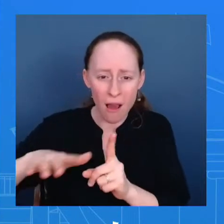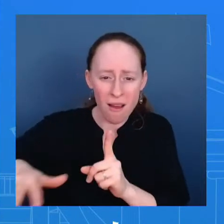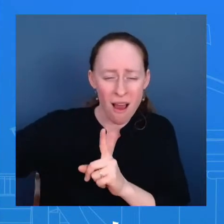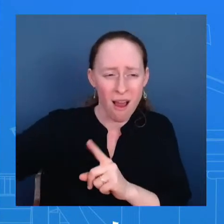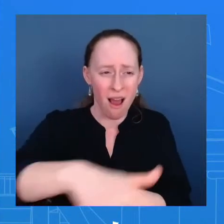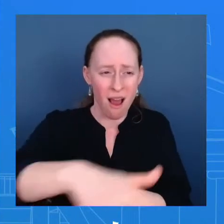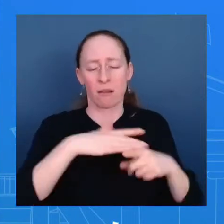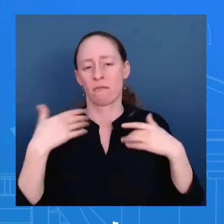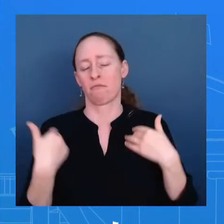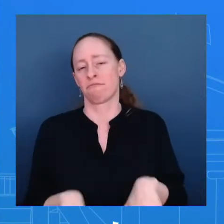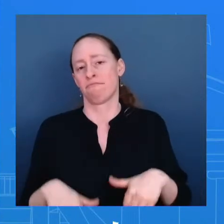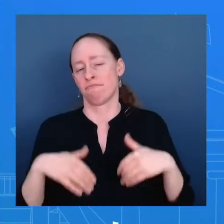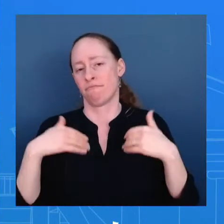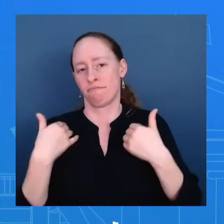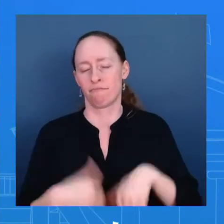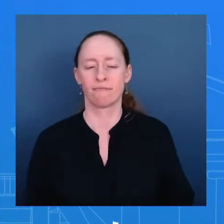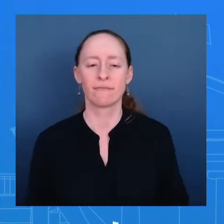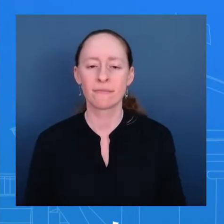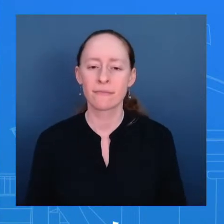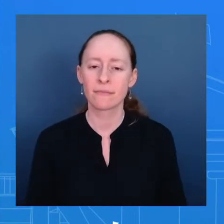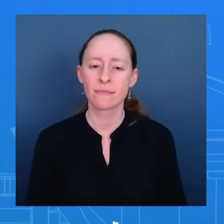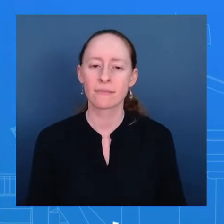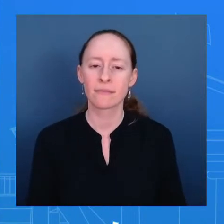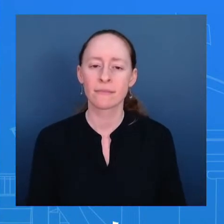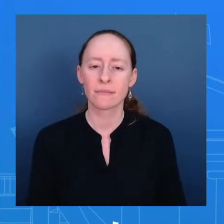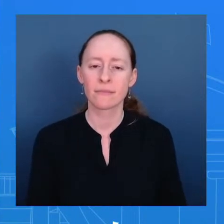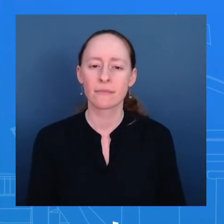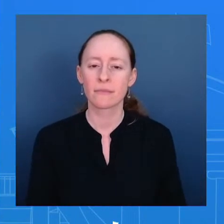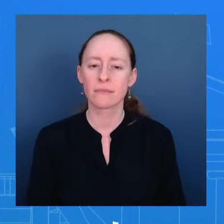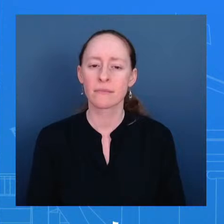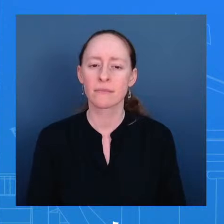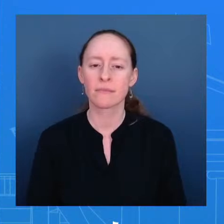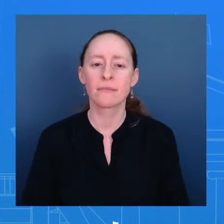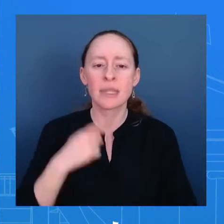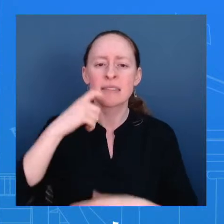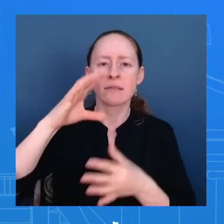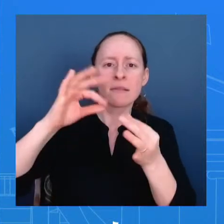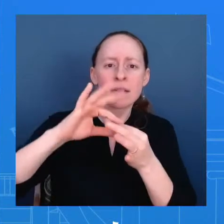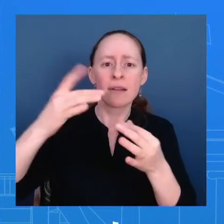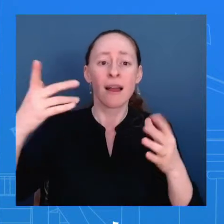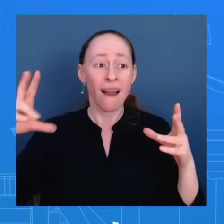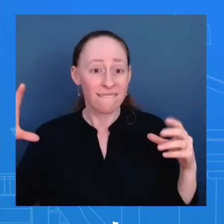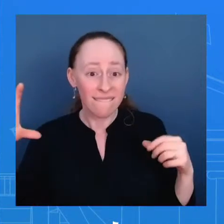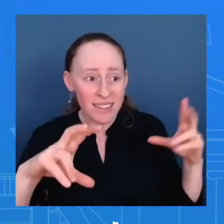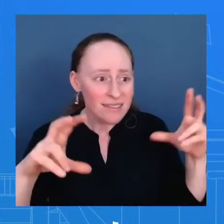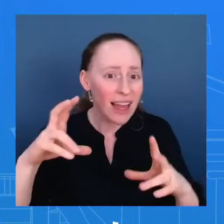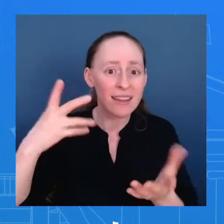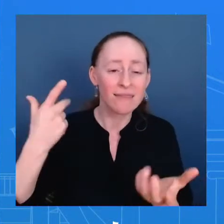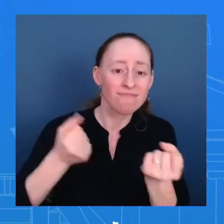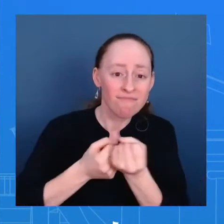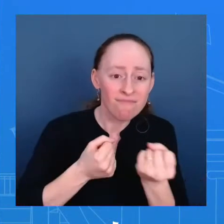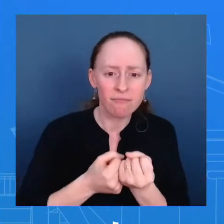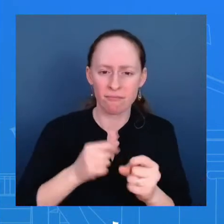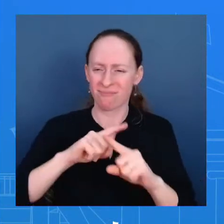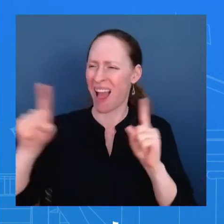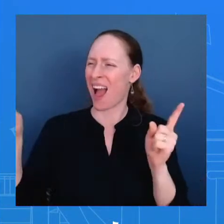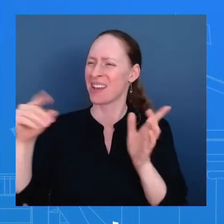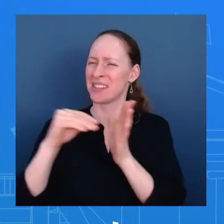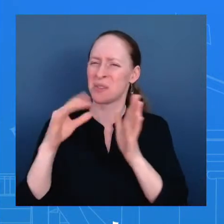and you're meeting with groups of students who feel frustration, does it make a difference? Mr. Benjamin: I -- you know, so I will cross the line,